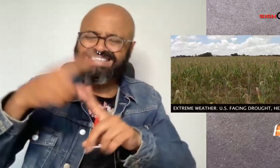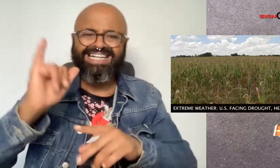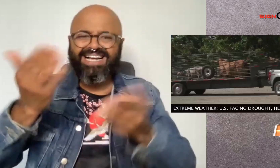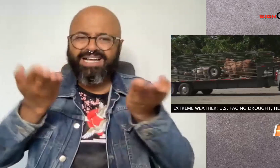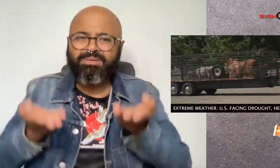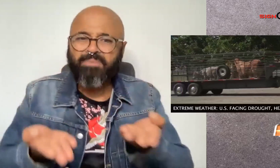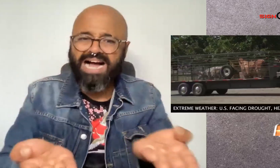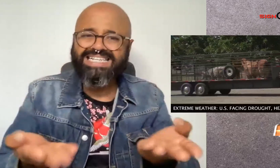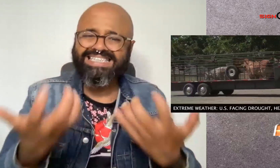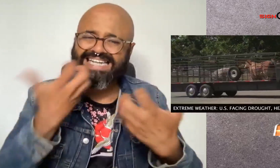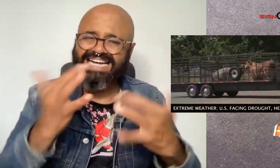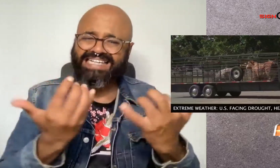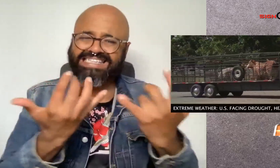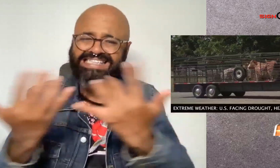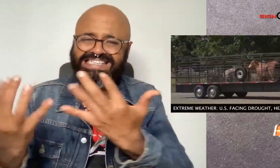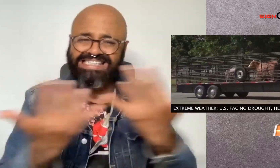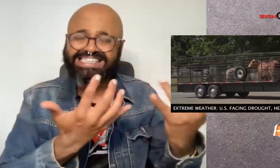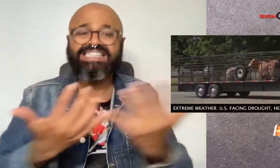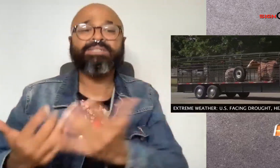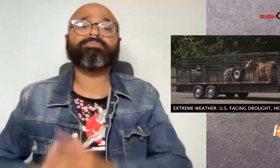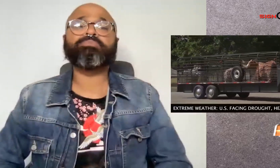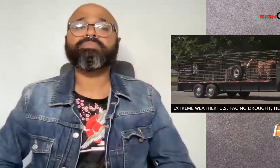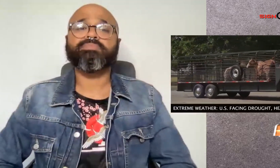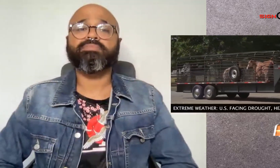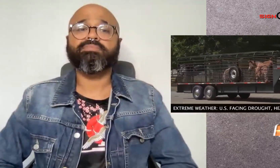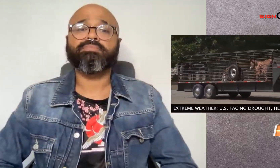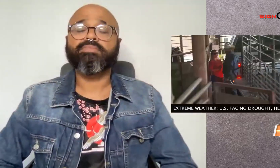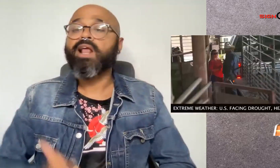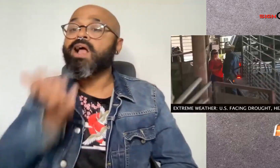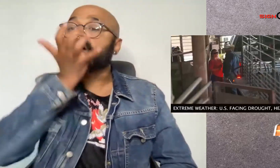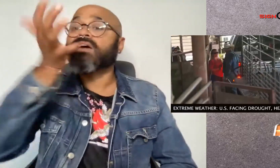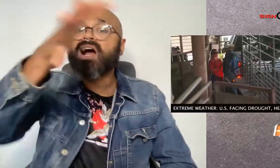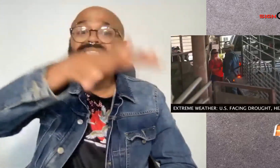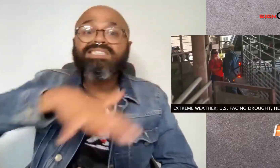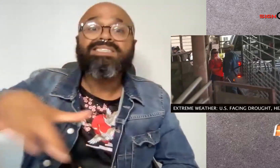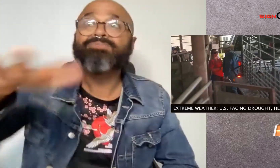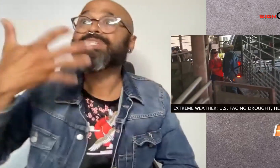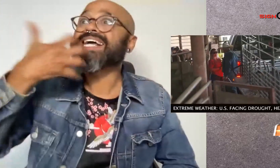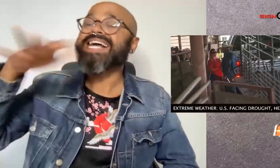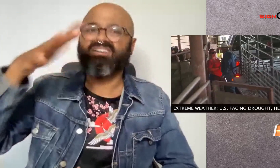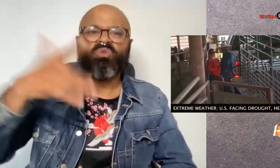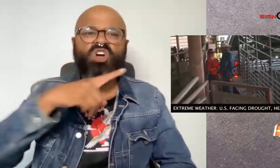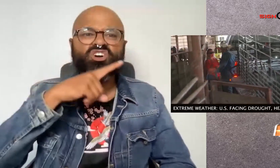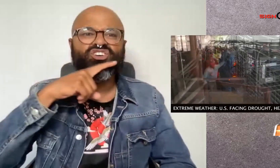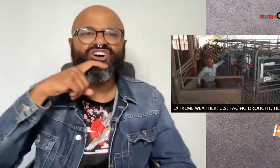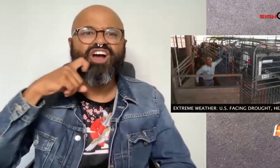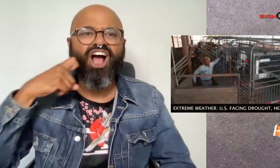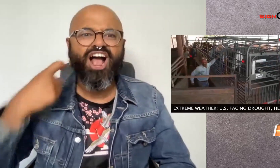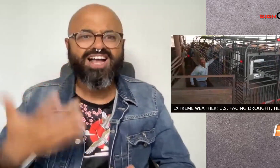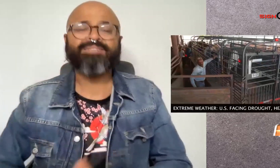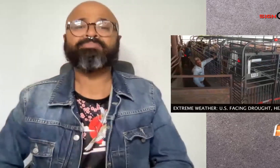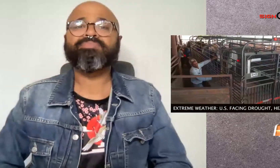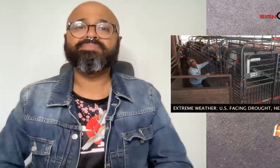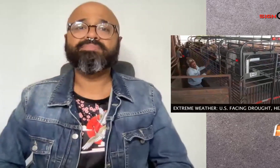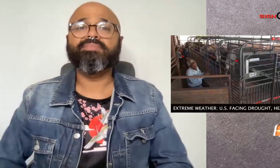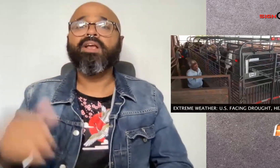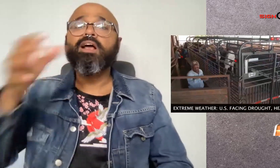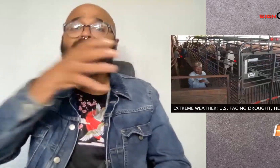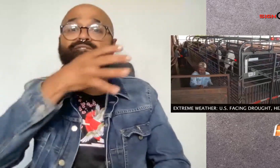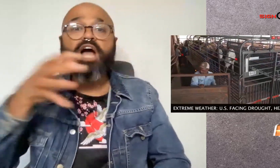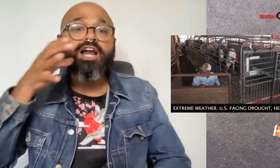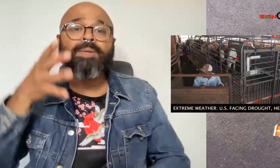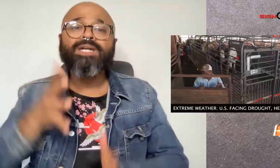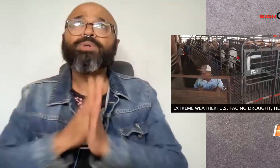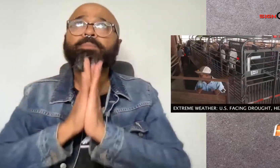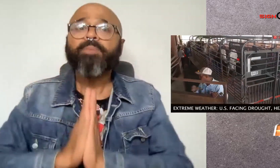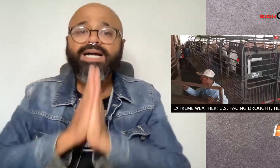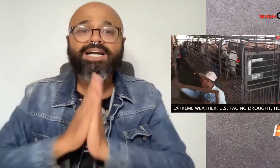under sizzling hot conditions the heat is drying up lawns and farmers are begging for